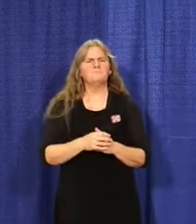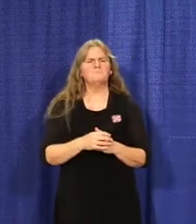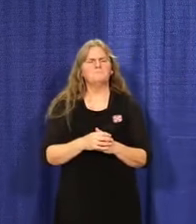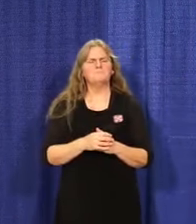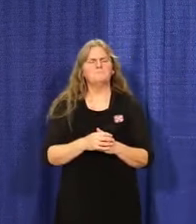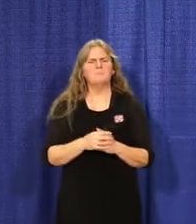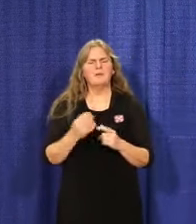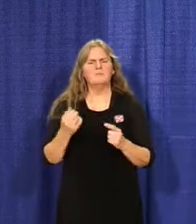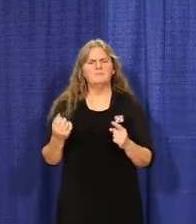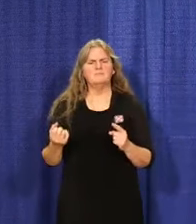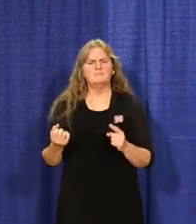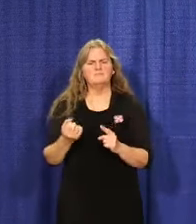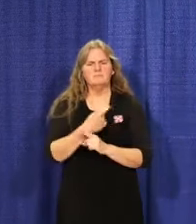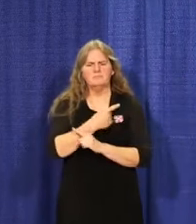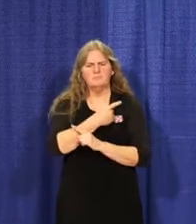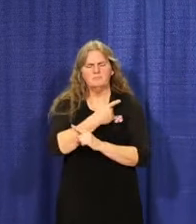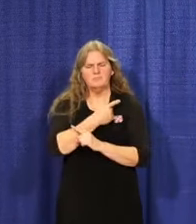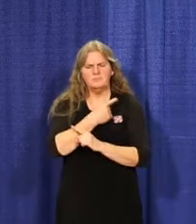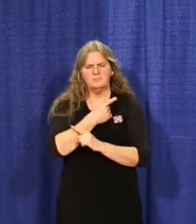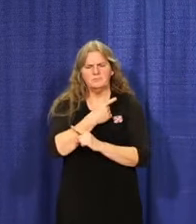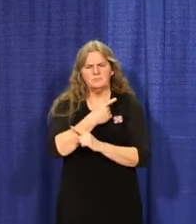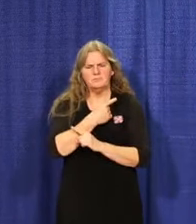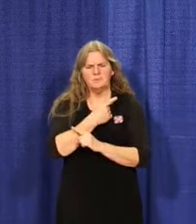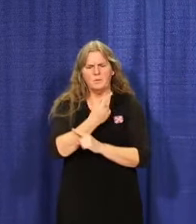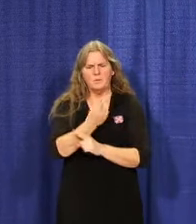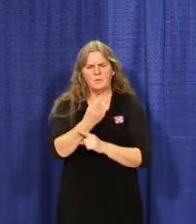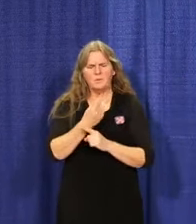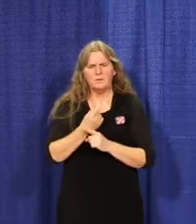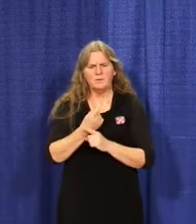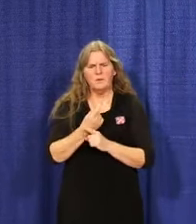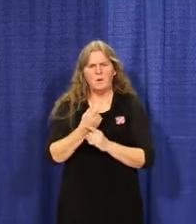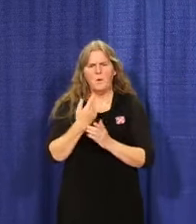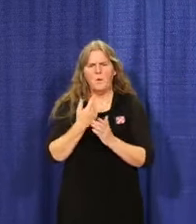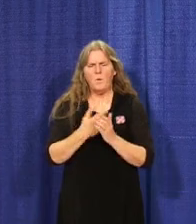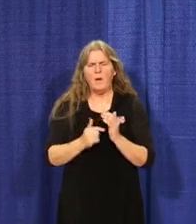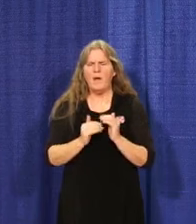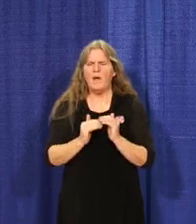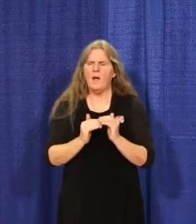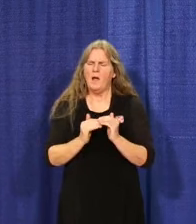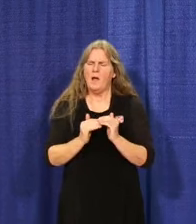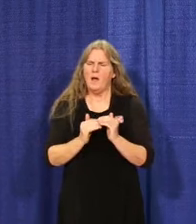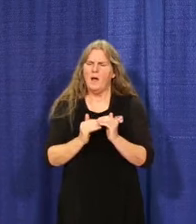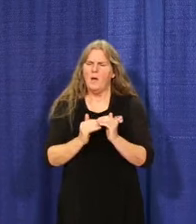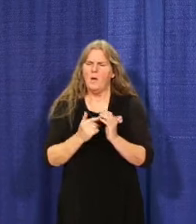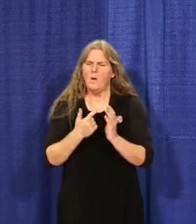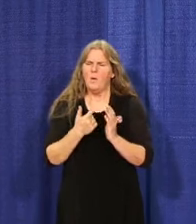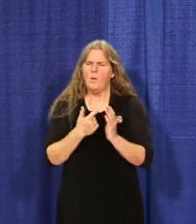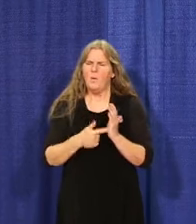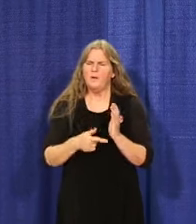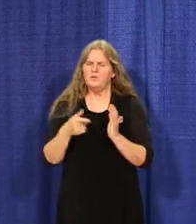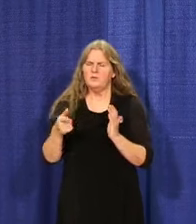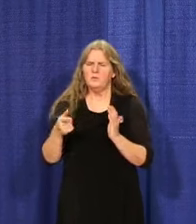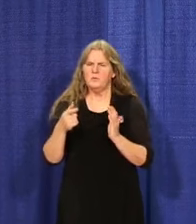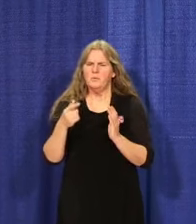the concept and ask, what is the level the government would consider shutting down again, ?